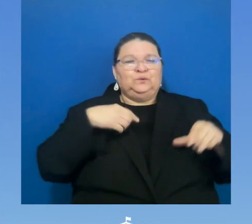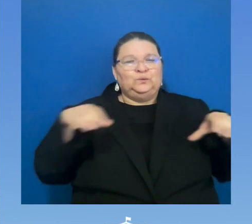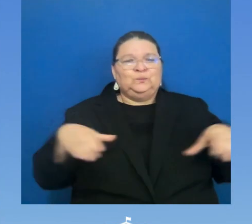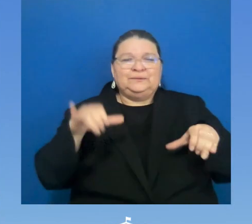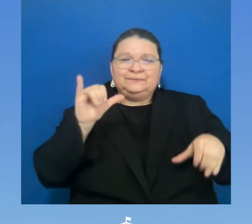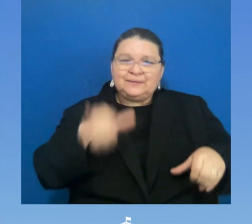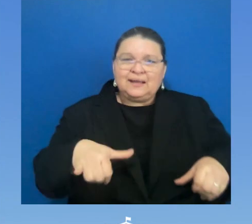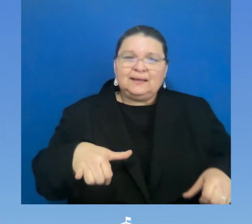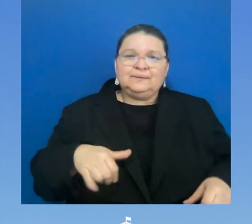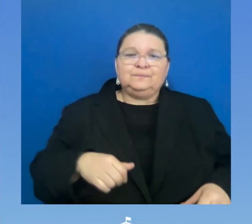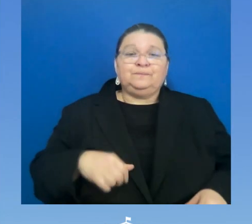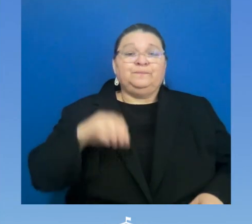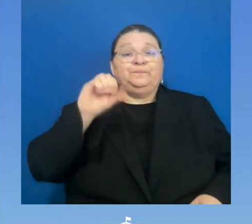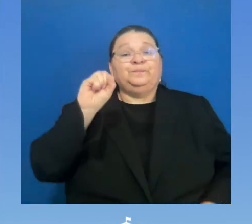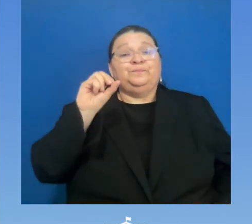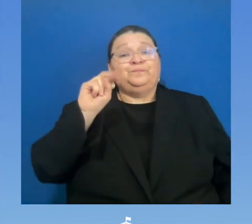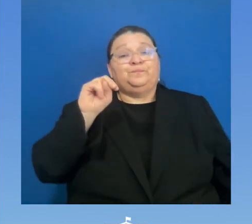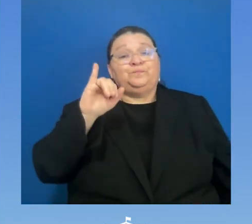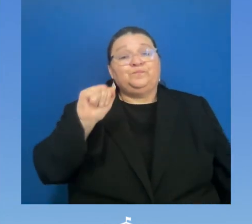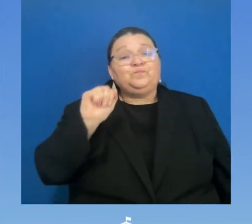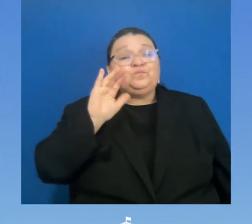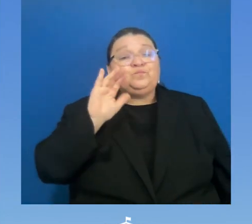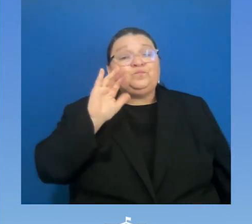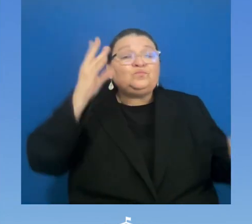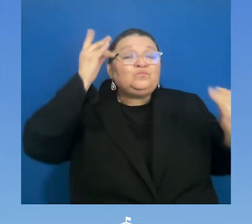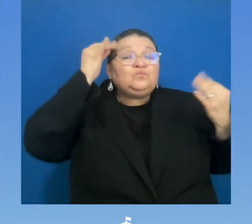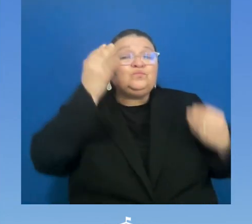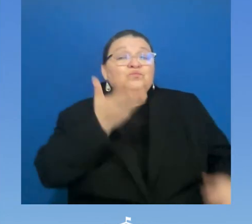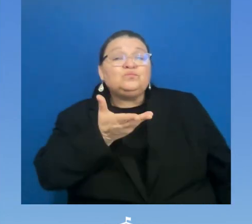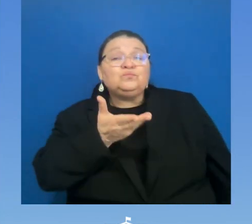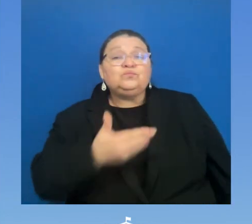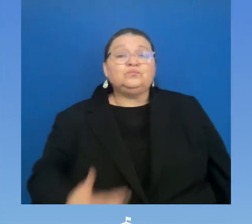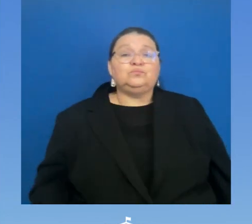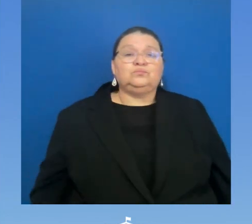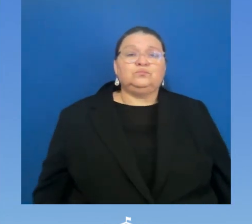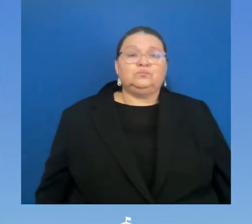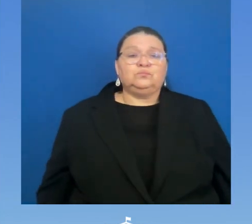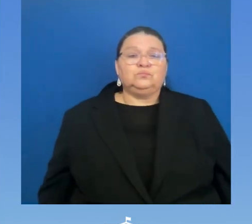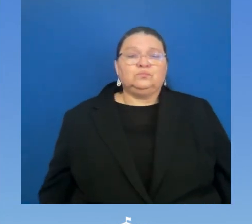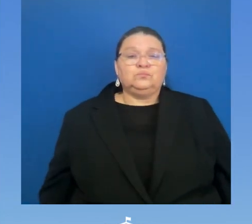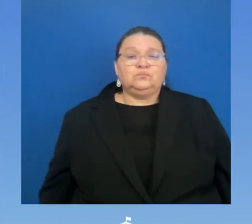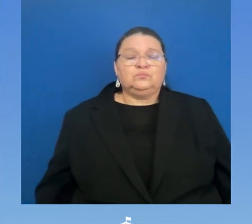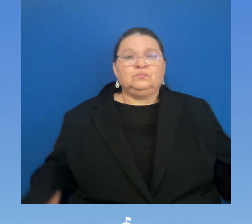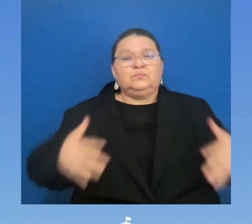has a choice, right, you have you have a choice where you want to work.